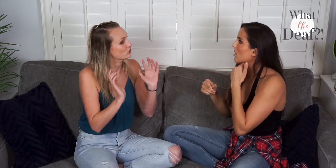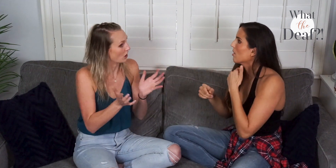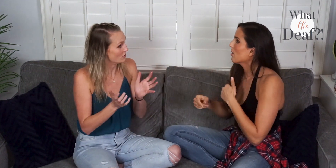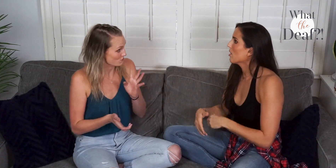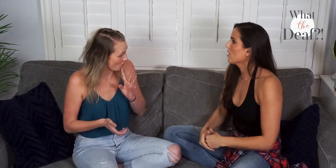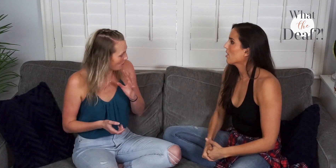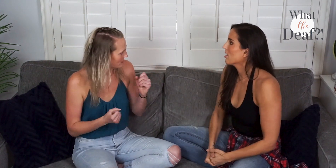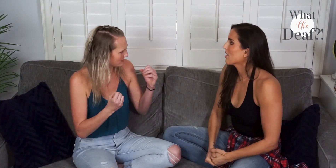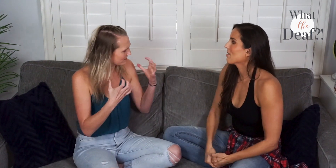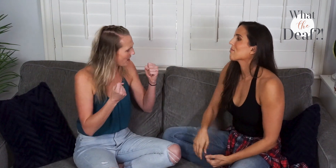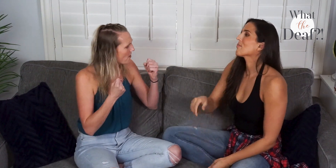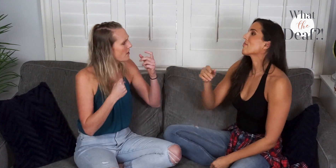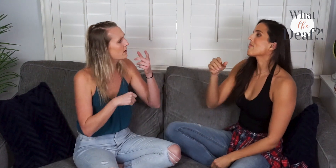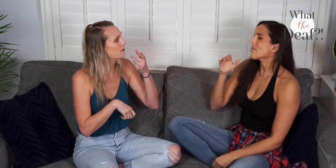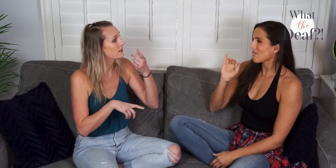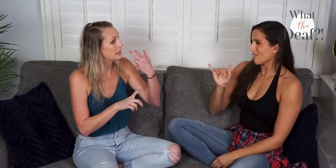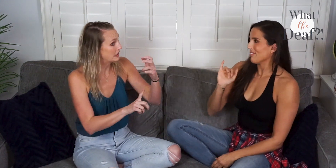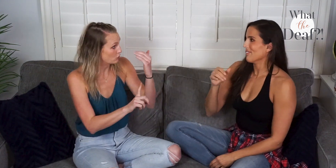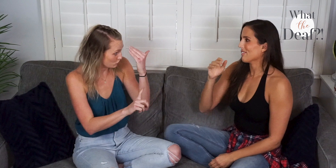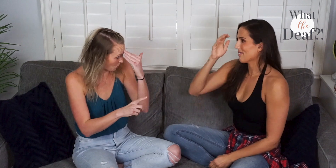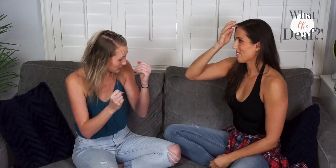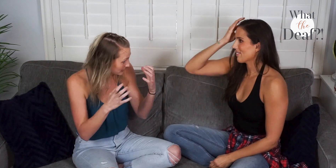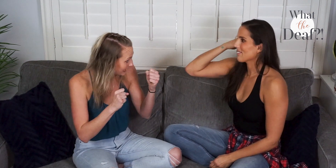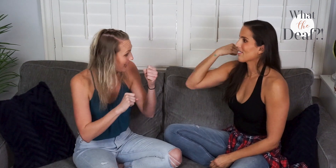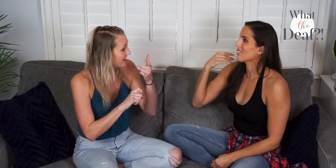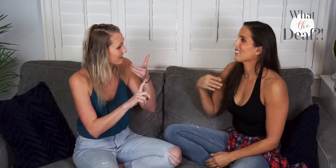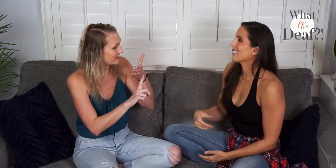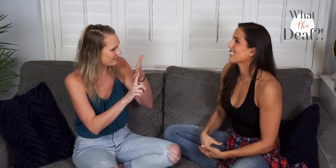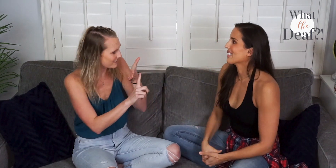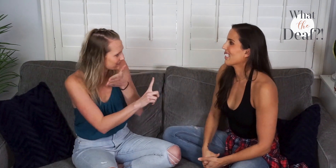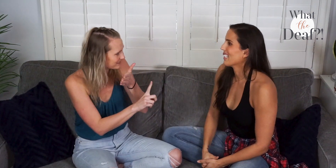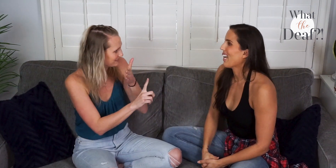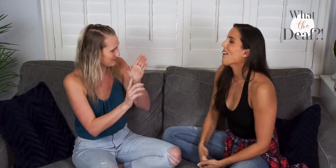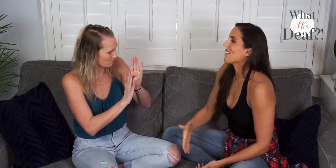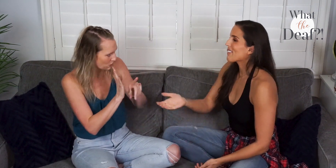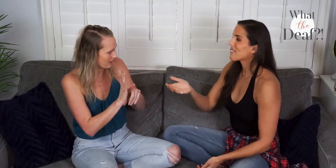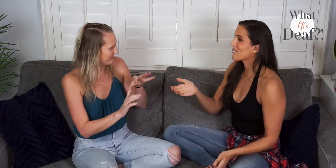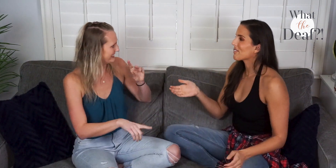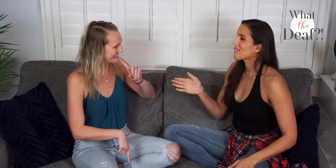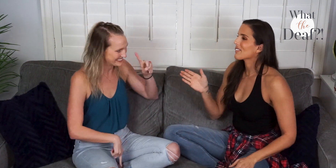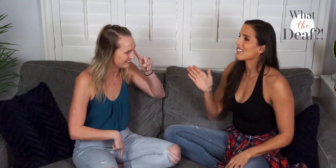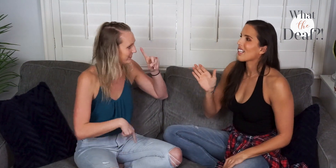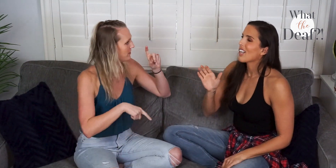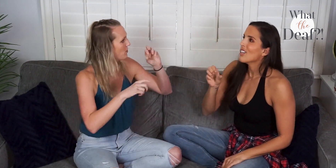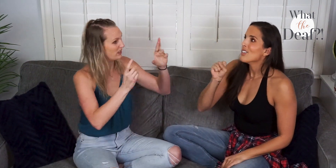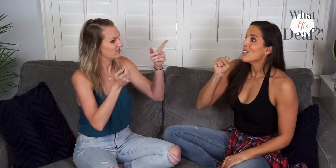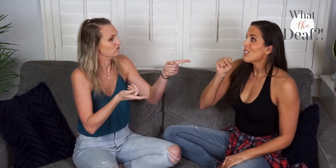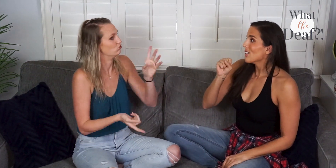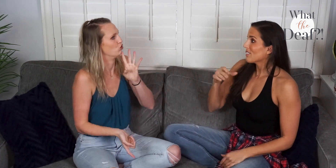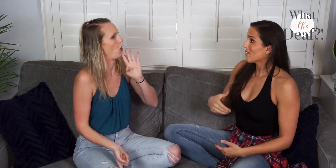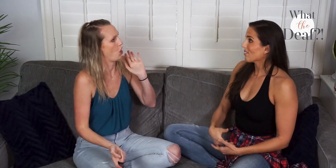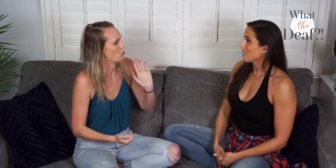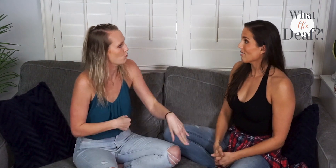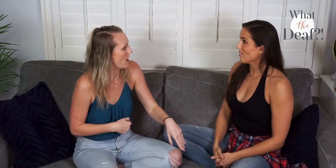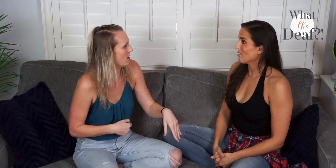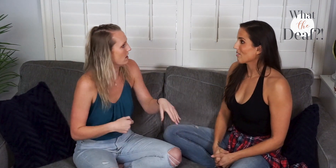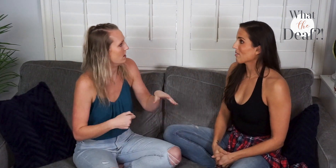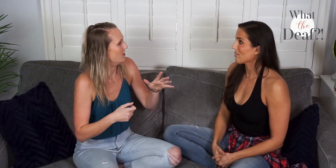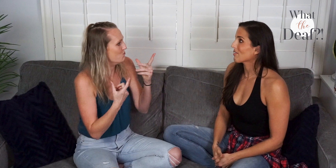Okay, so were you guys talking, signing or does he know sign or? I need the background of that. Does he have any previous deaf background